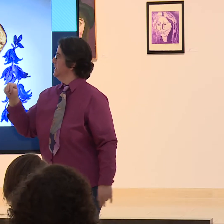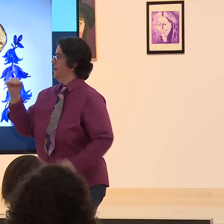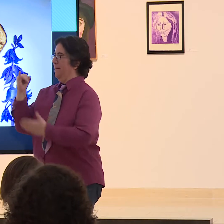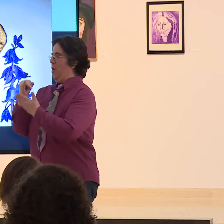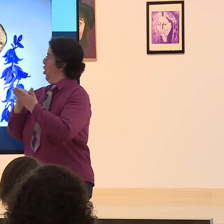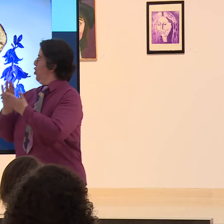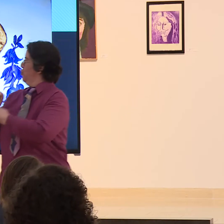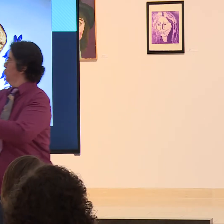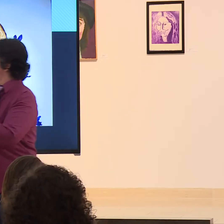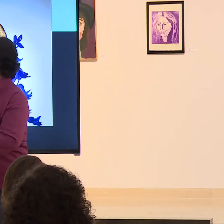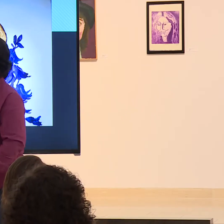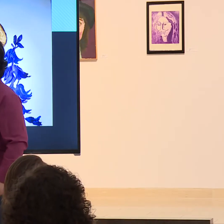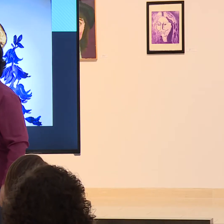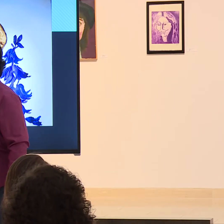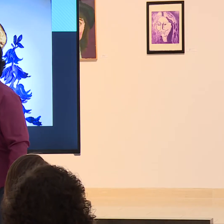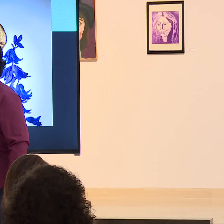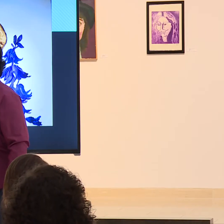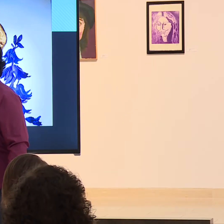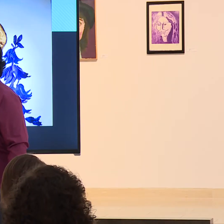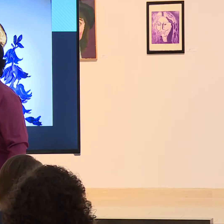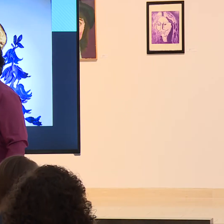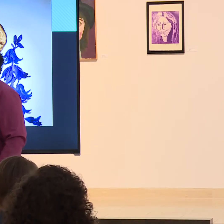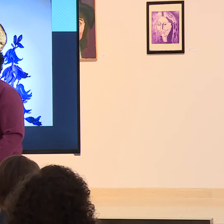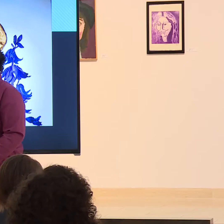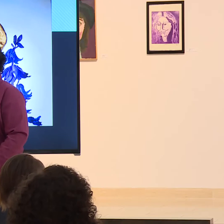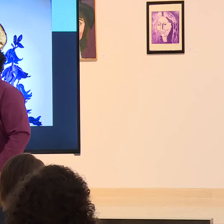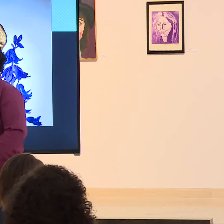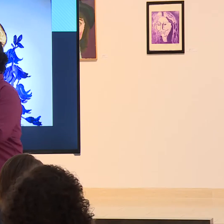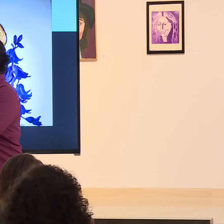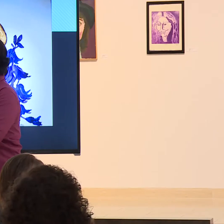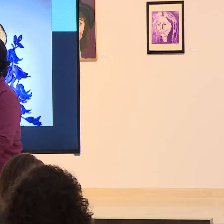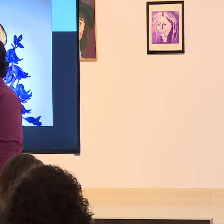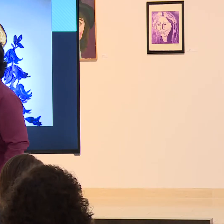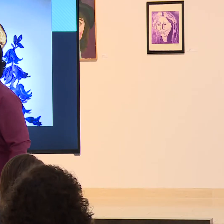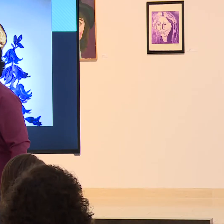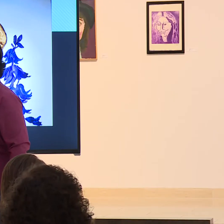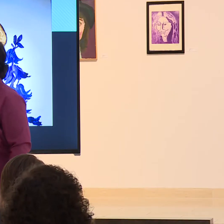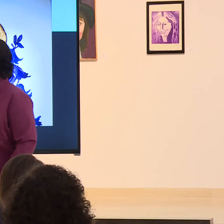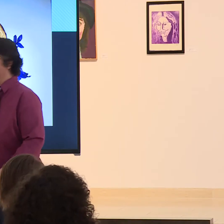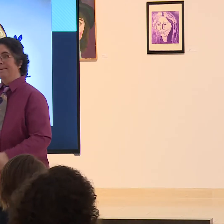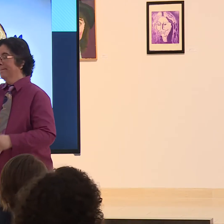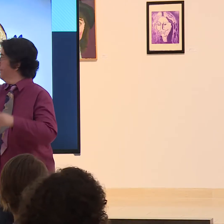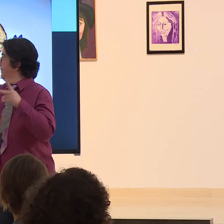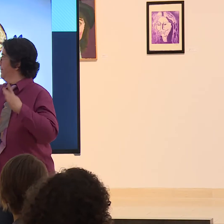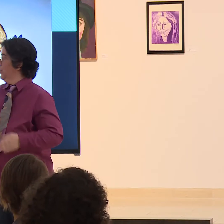I was inspired by a piece by Morris Broderson. I don't know if you can see it; it's sort of small